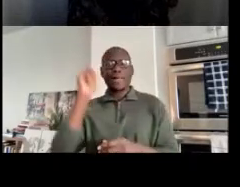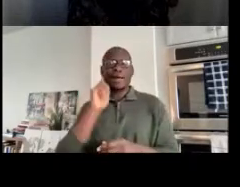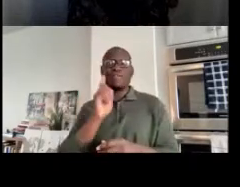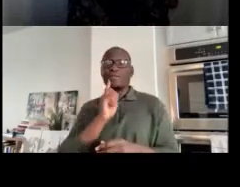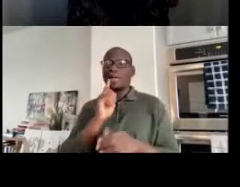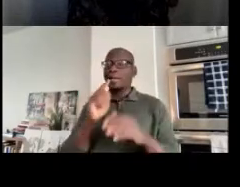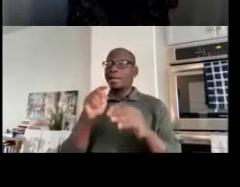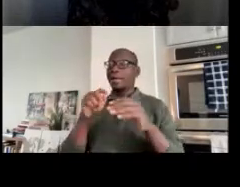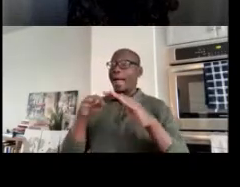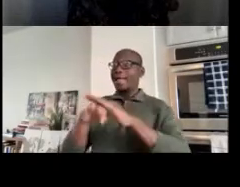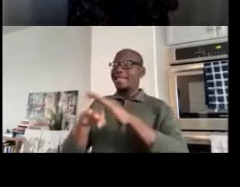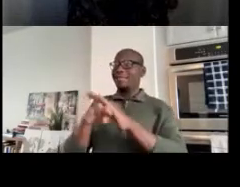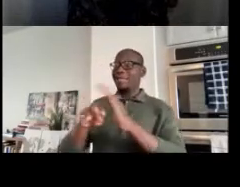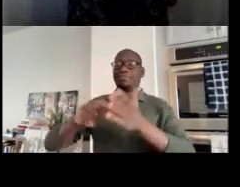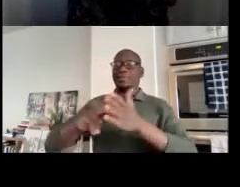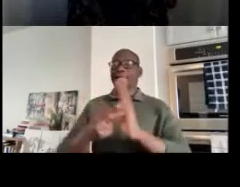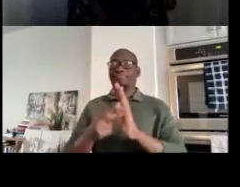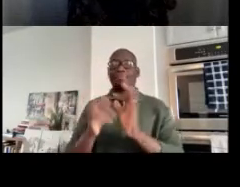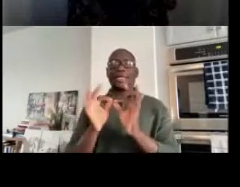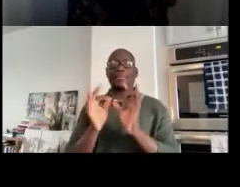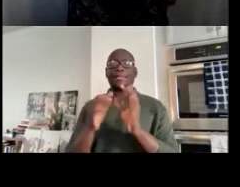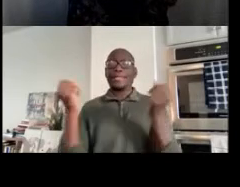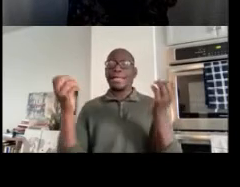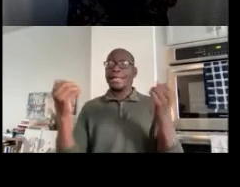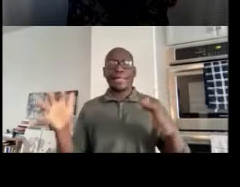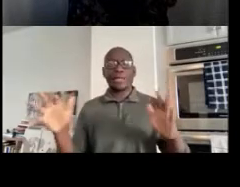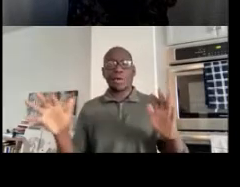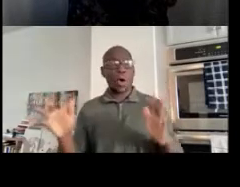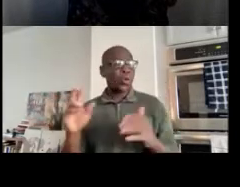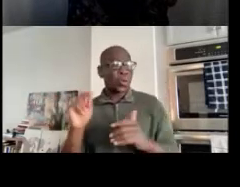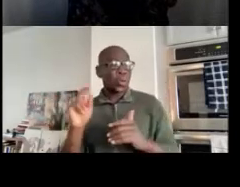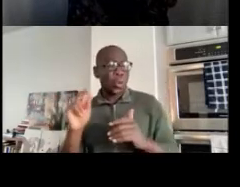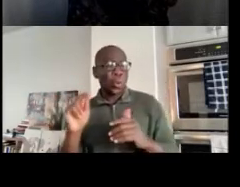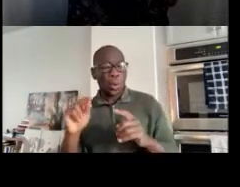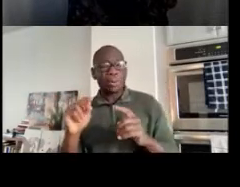If you make a general assumption for deaf students that accessibility means getting a sign language